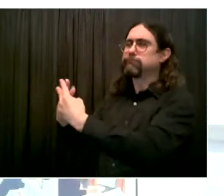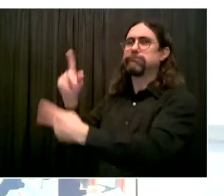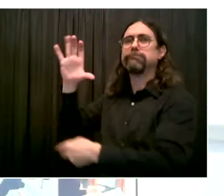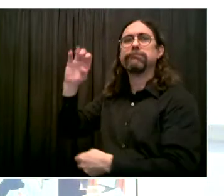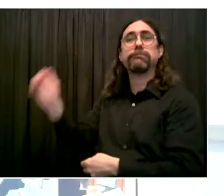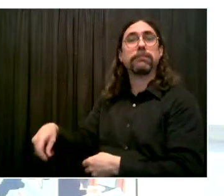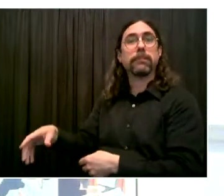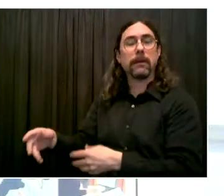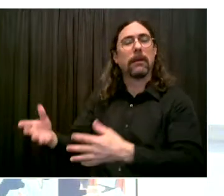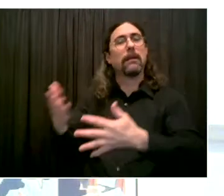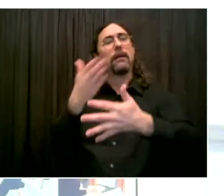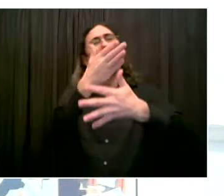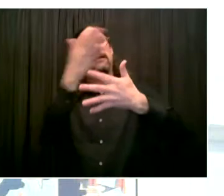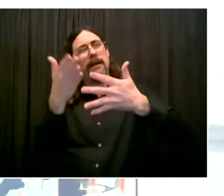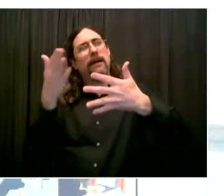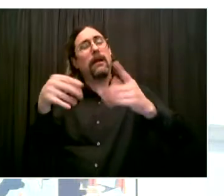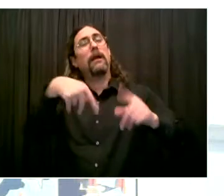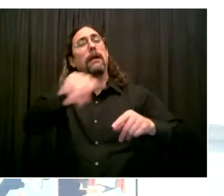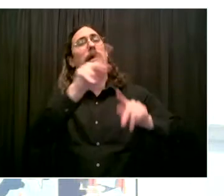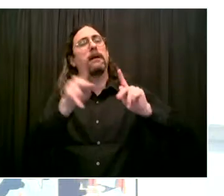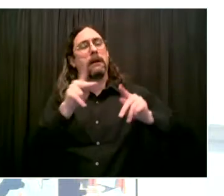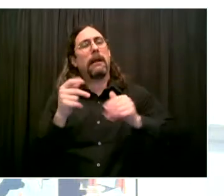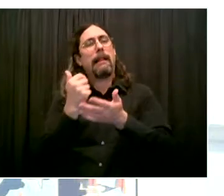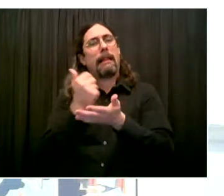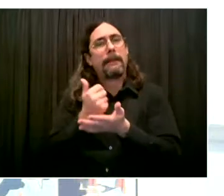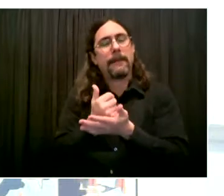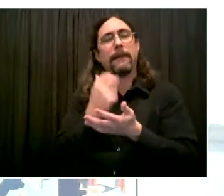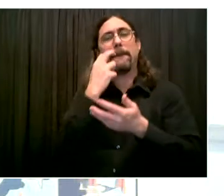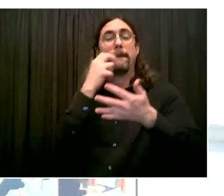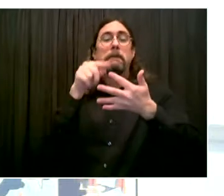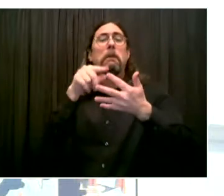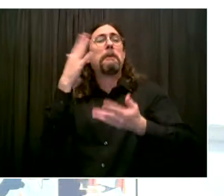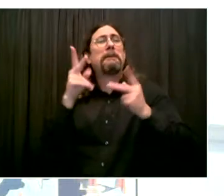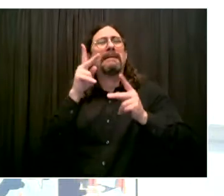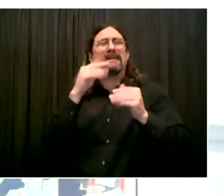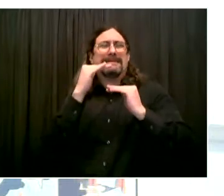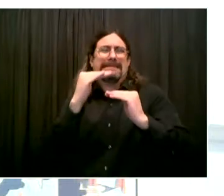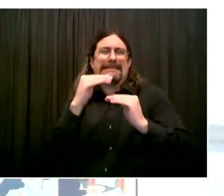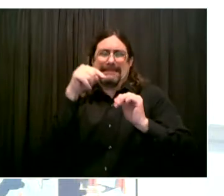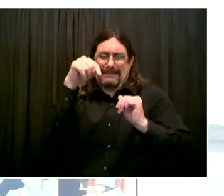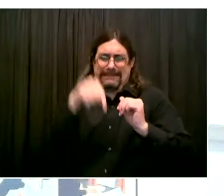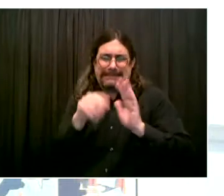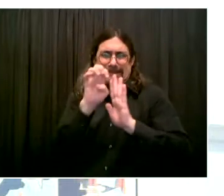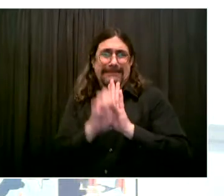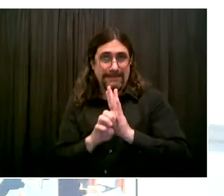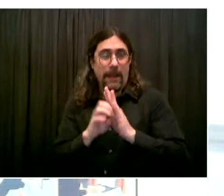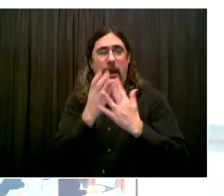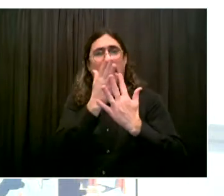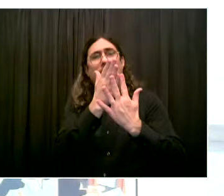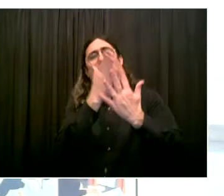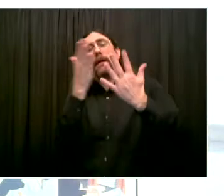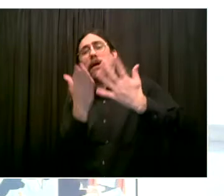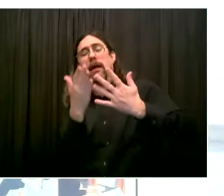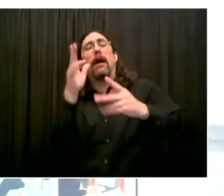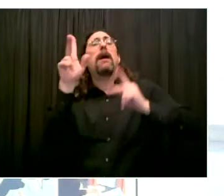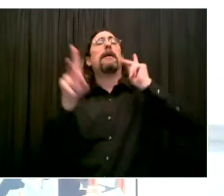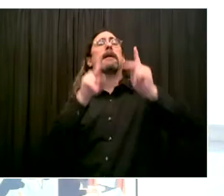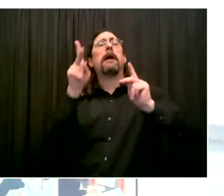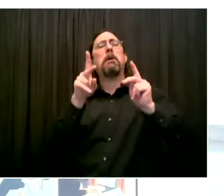PARTICULARLY TRANSPORTATATION WE'VE ALREADY DONE THOUSANDS OF RIDES BRINGING PEOPLE